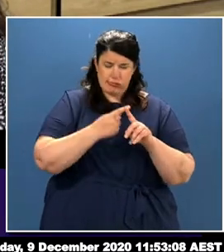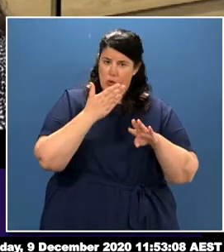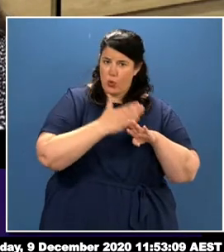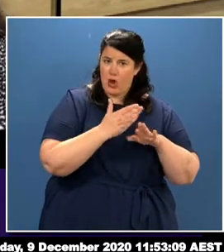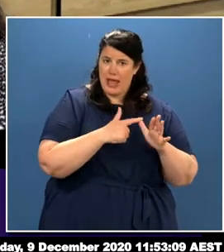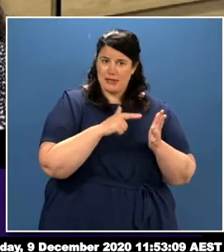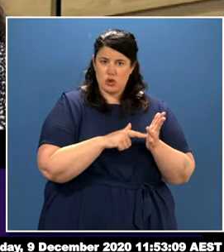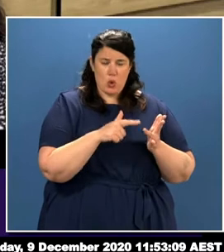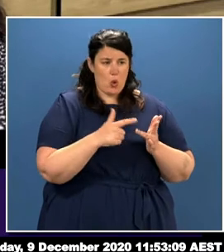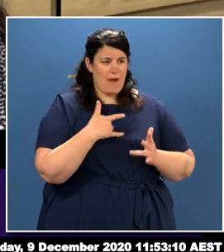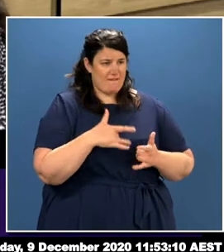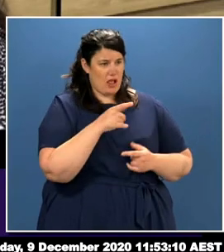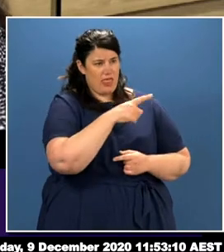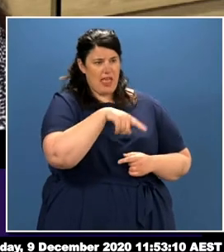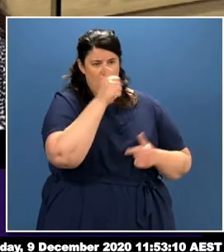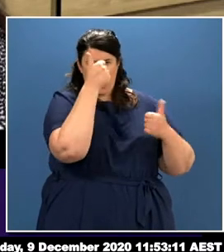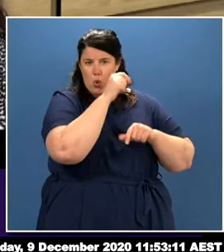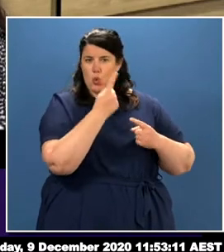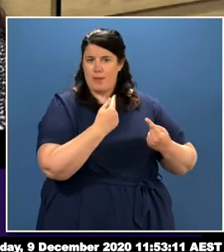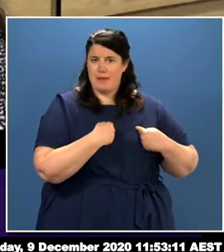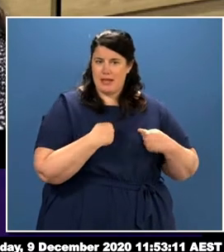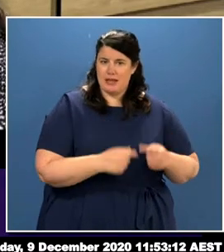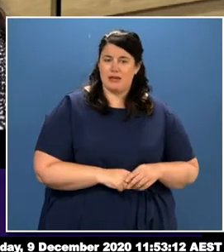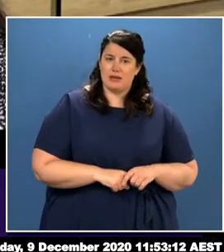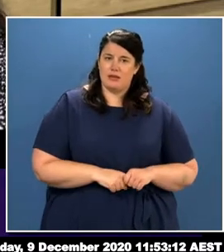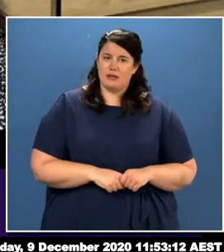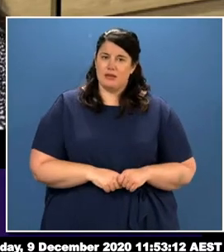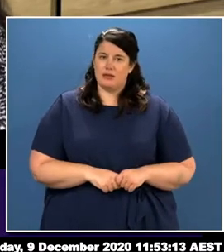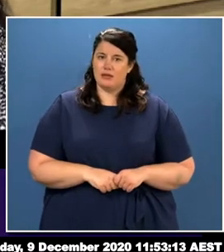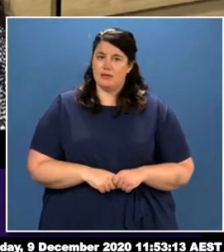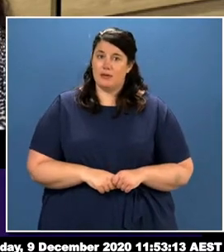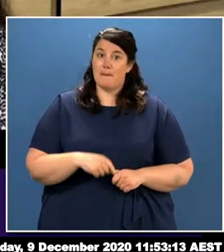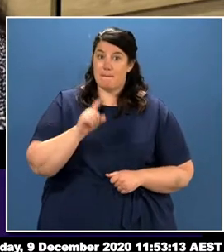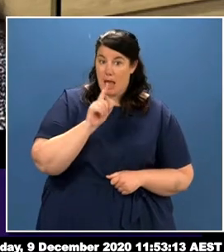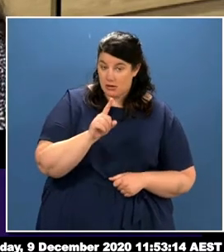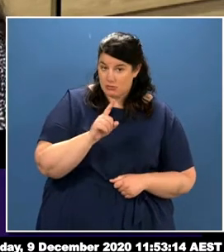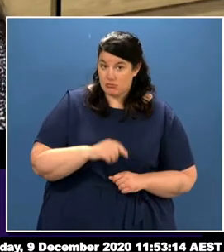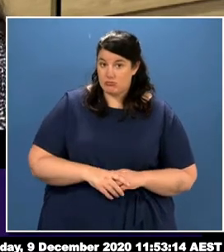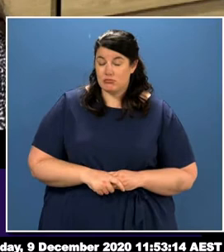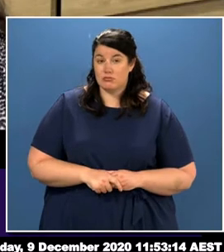knew me well", the reality however is, Mr Pini, you've never asked for